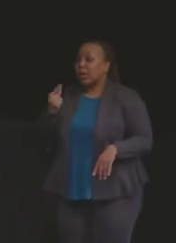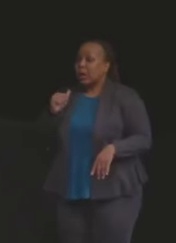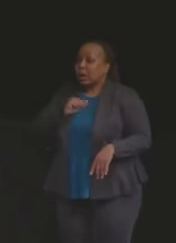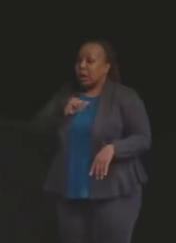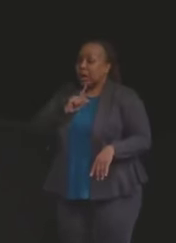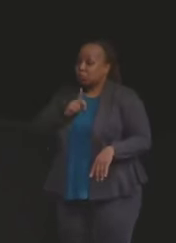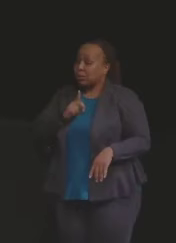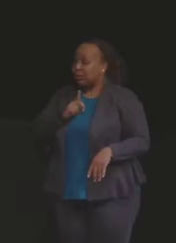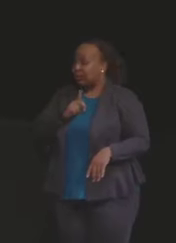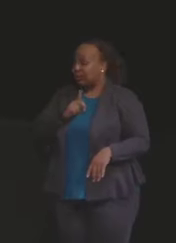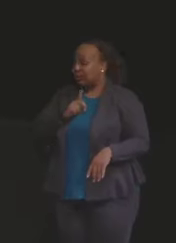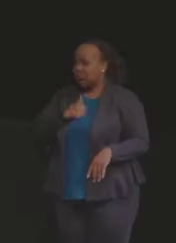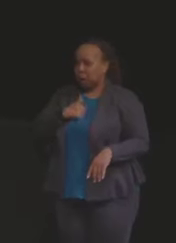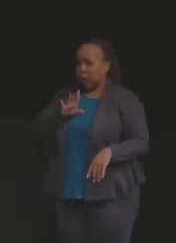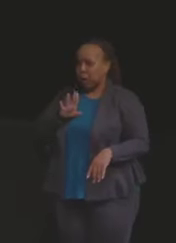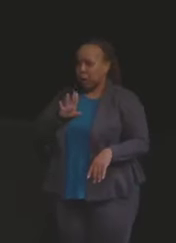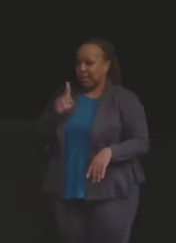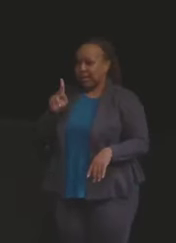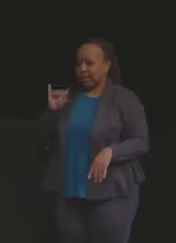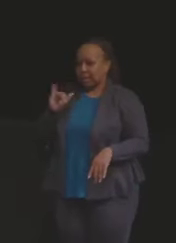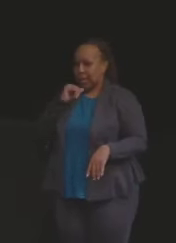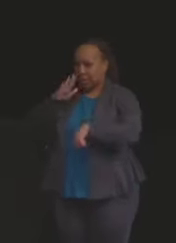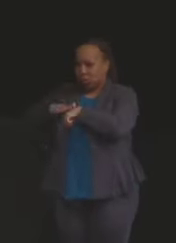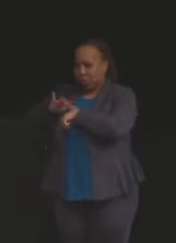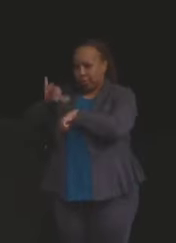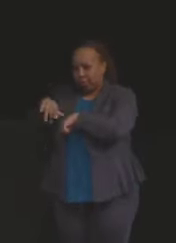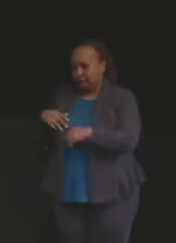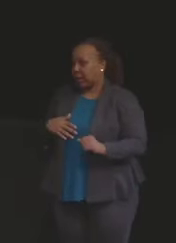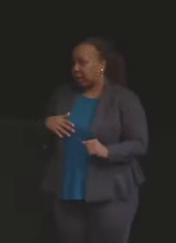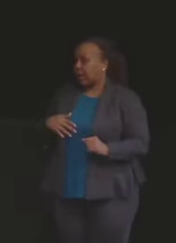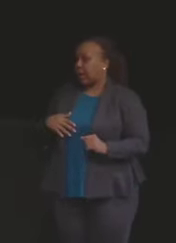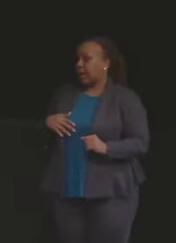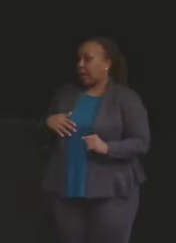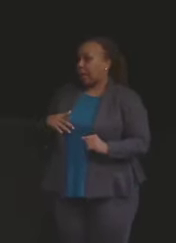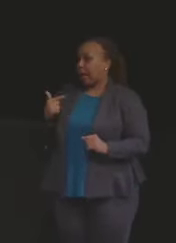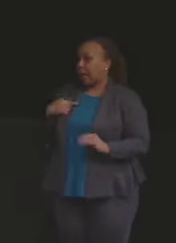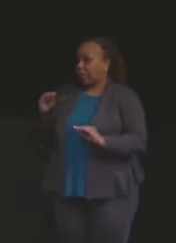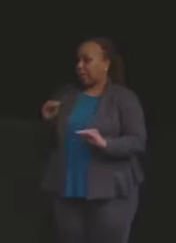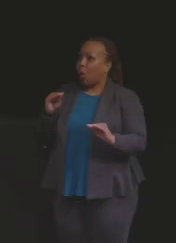I did actually, sorry about this Cathy, I didn't warn you about this, but I did put, oh that worked.